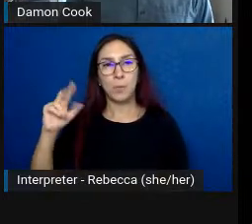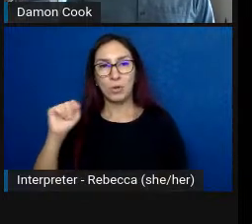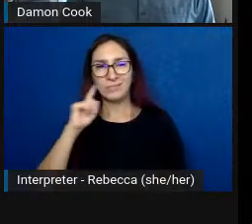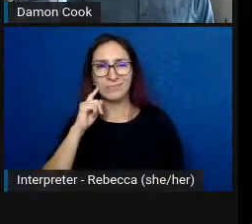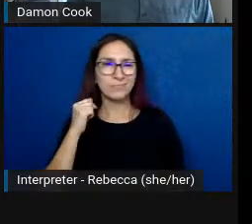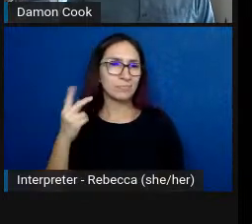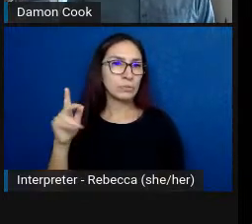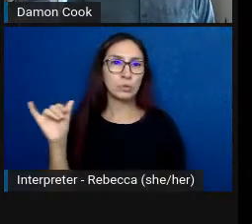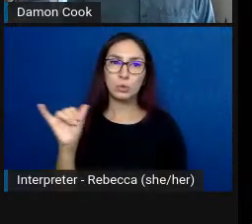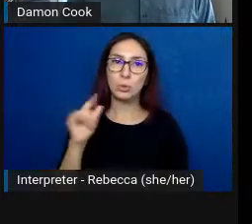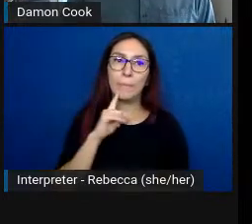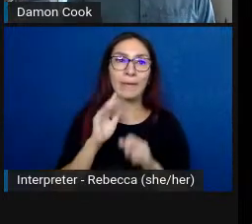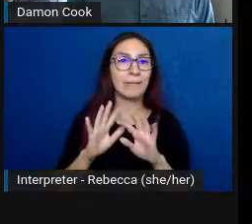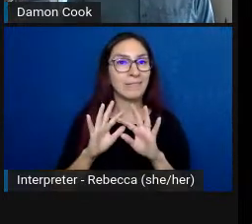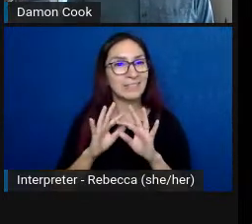a link for Screen Reader text